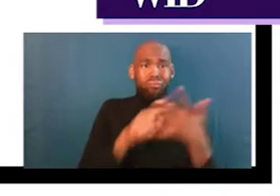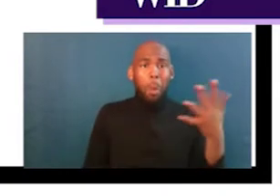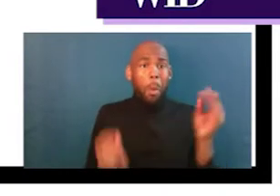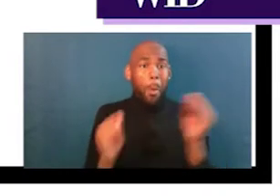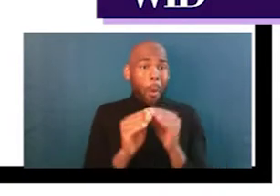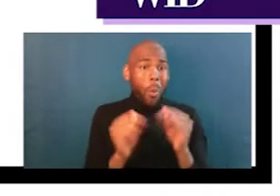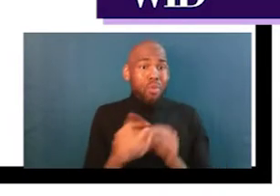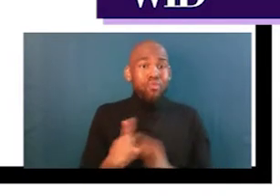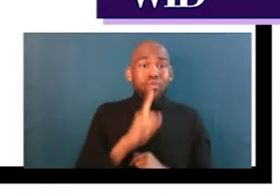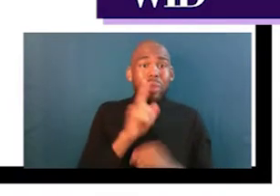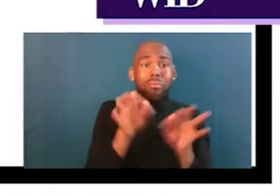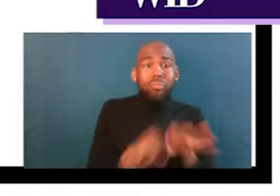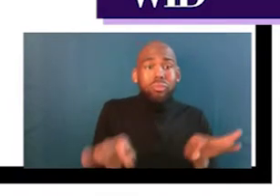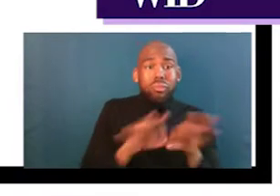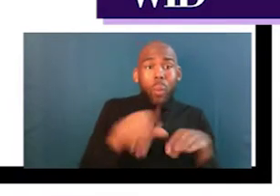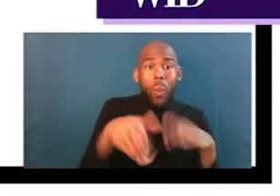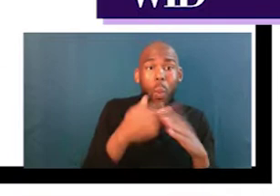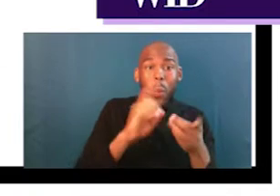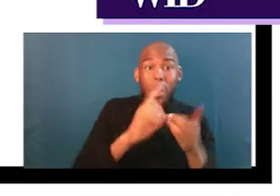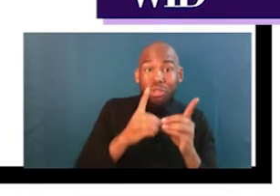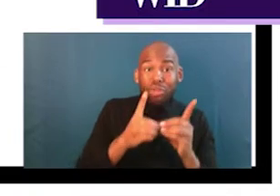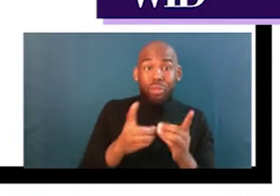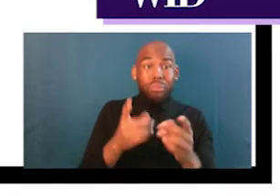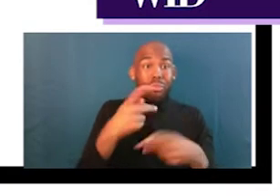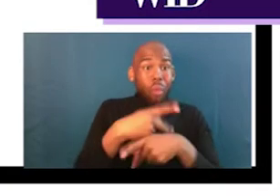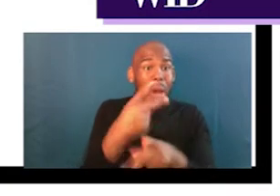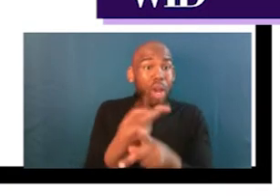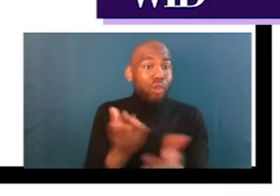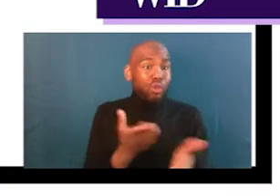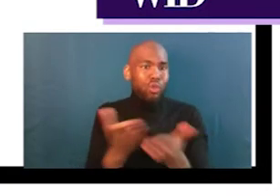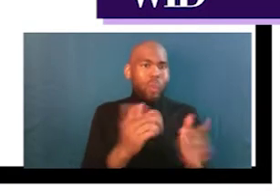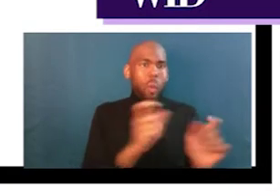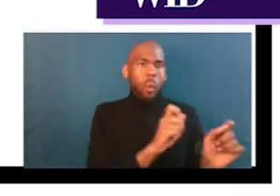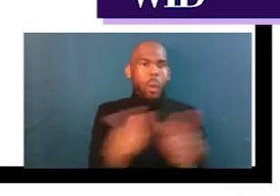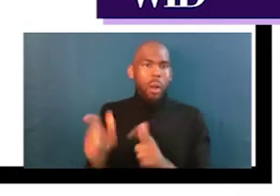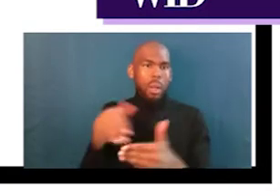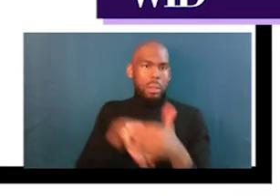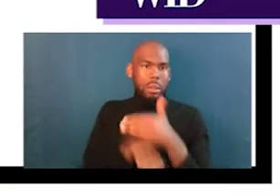It is essential that all digital products and services are accessible to provide equal